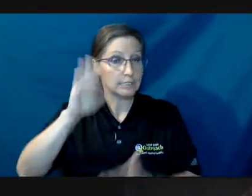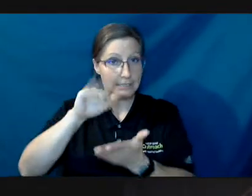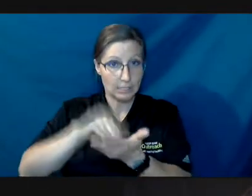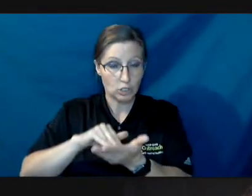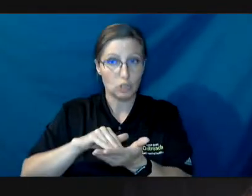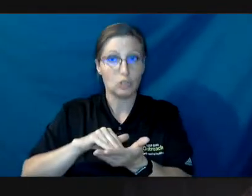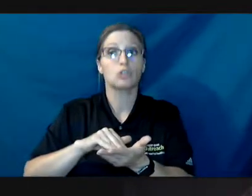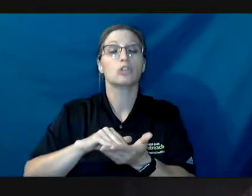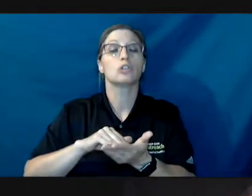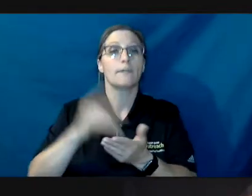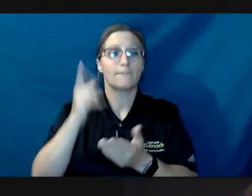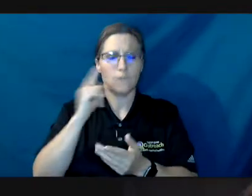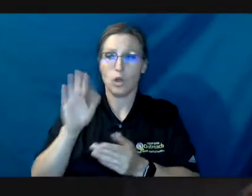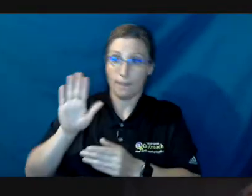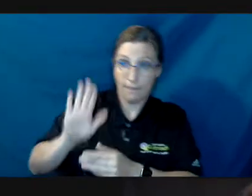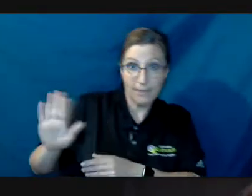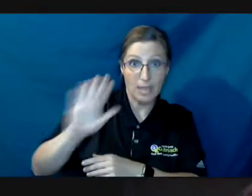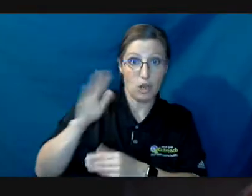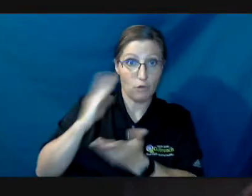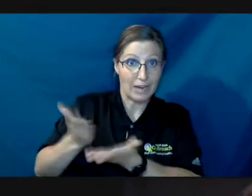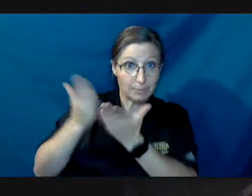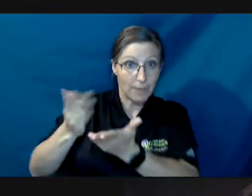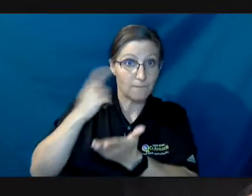educational interpreters in K-12 settings.